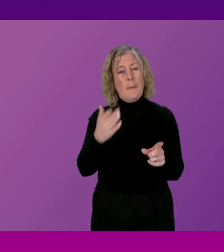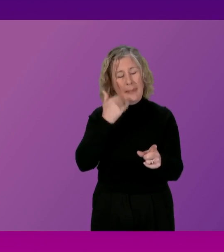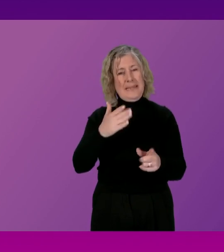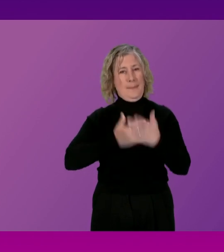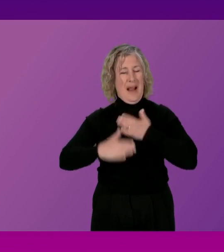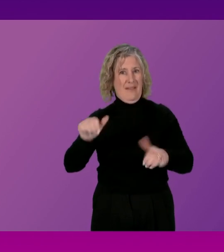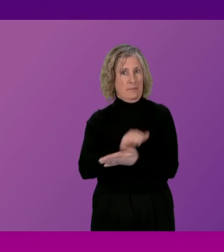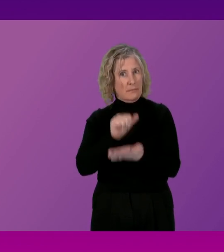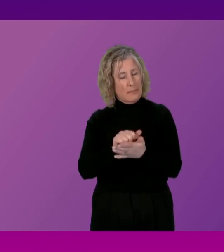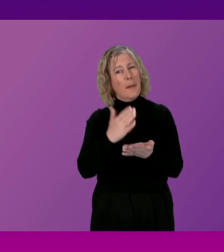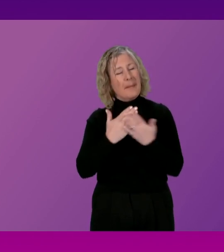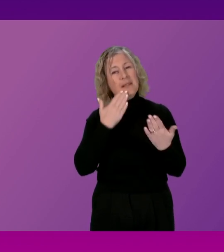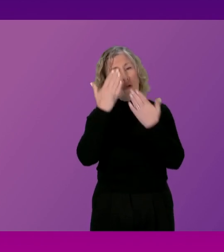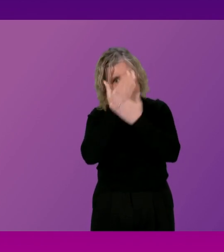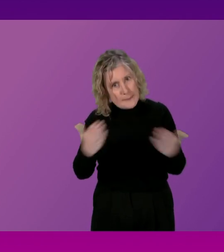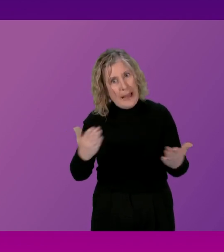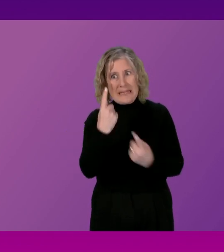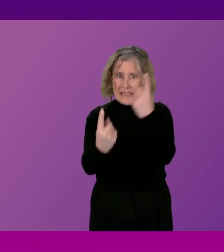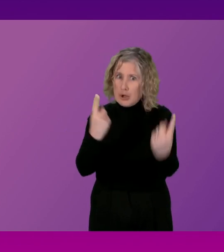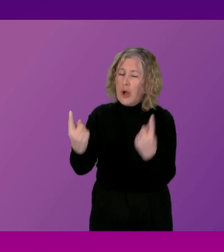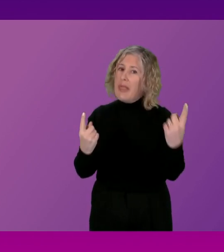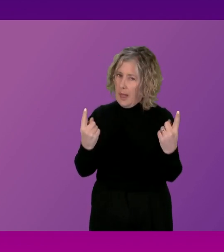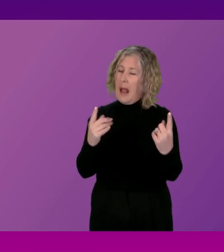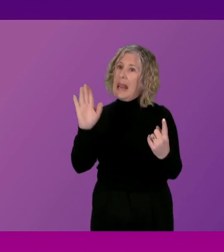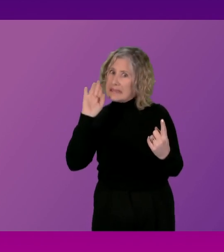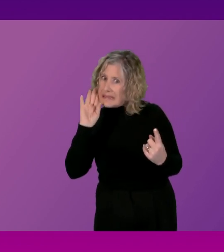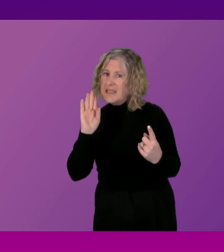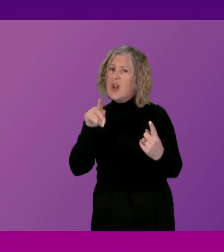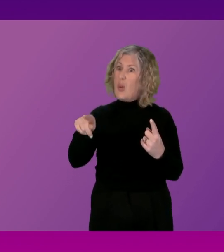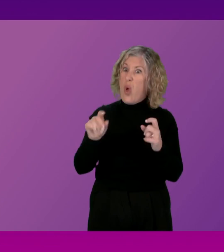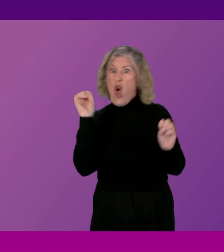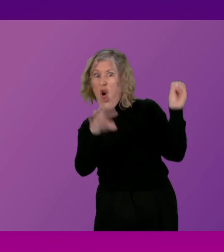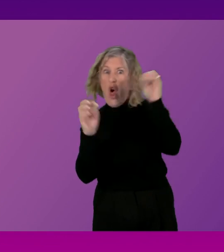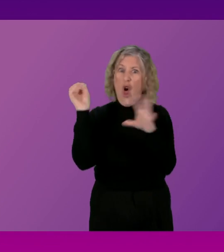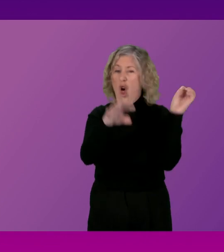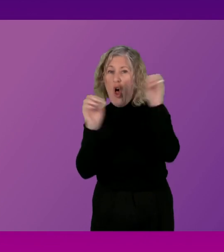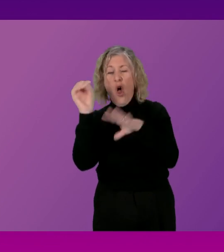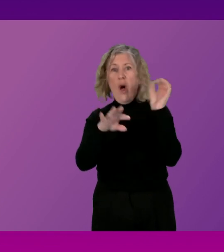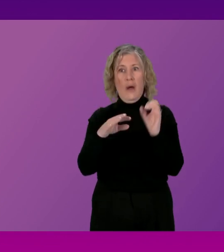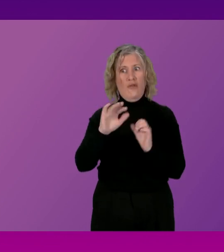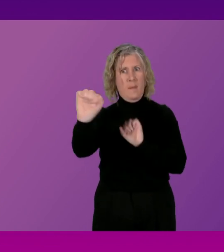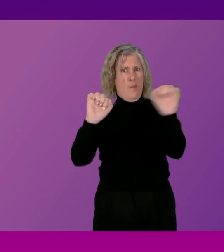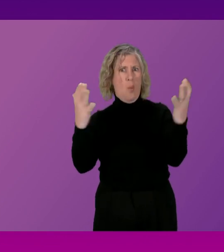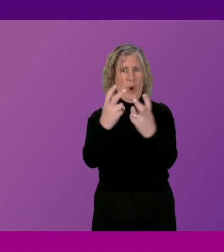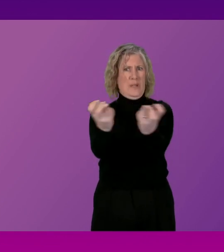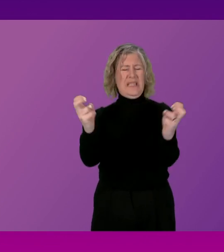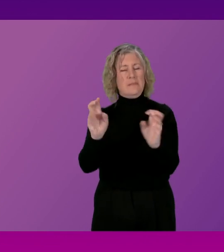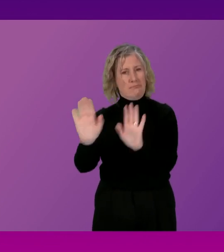Let us treat one another with courtesy and respect, and members should not decide to contribute from their seats.